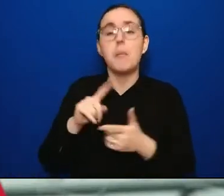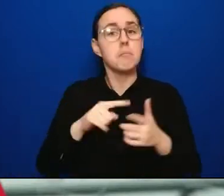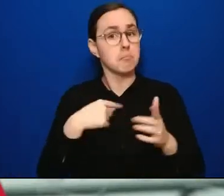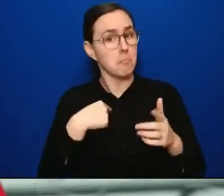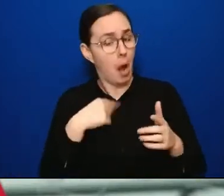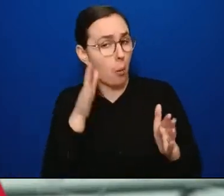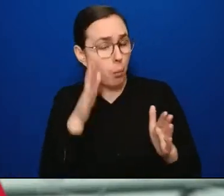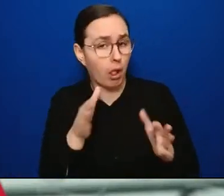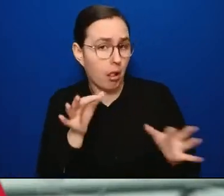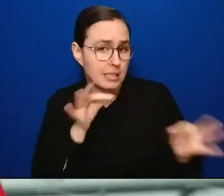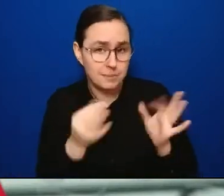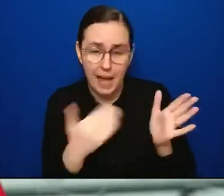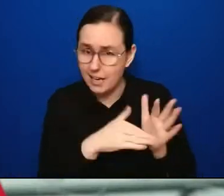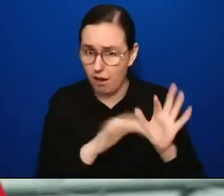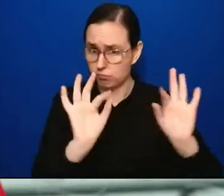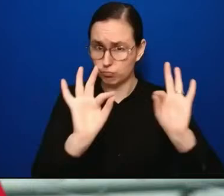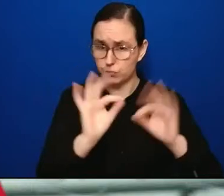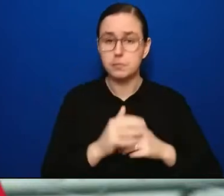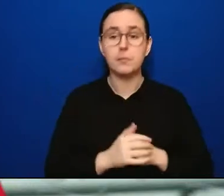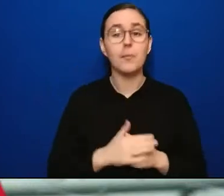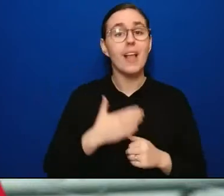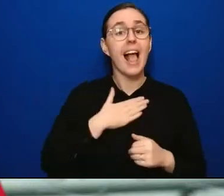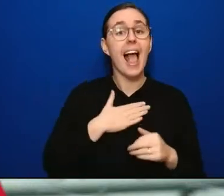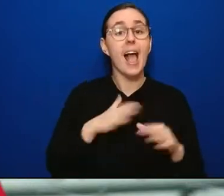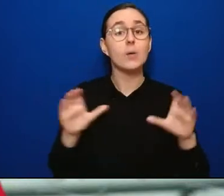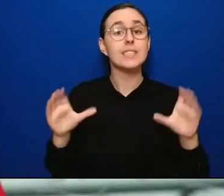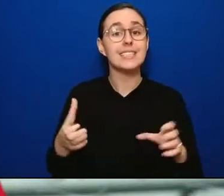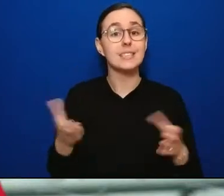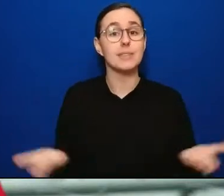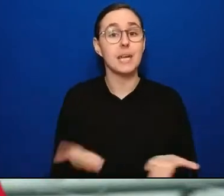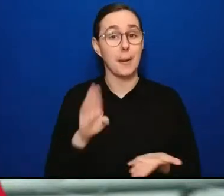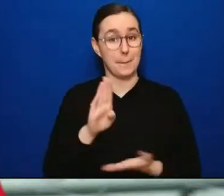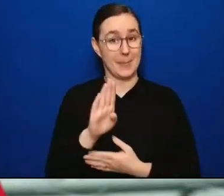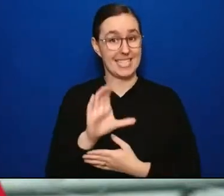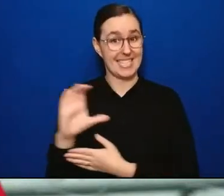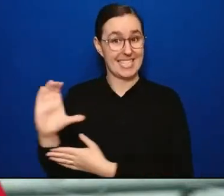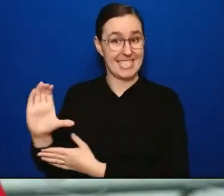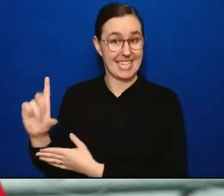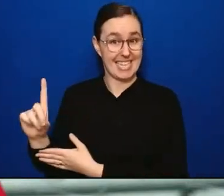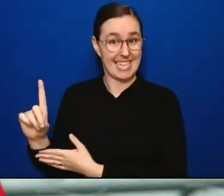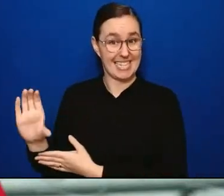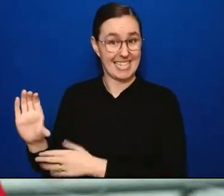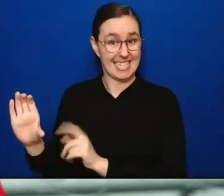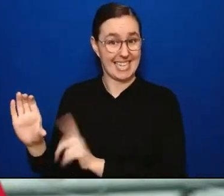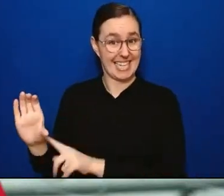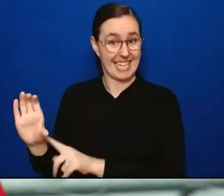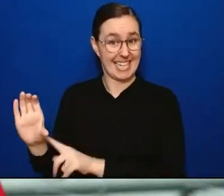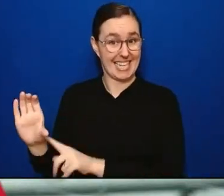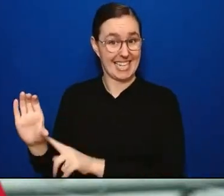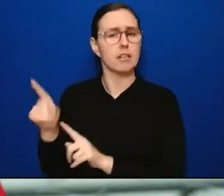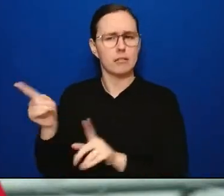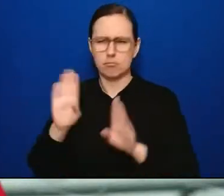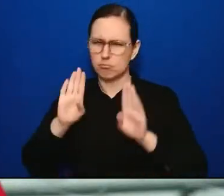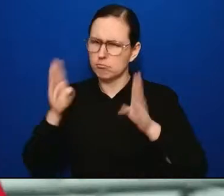this is what we're working on with our team. The Particularly at the BC CDC But we have a